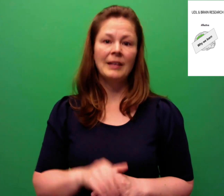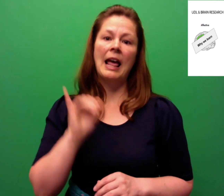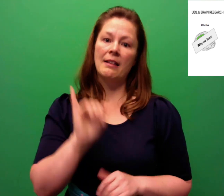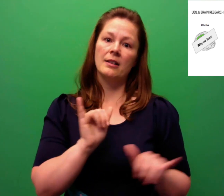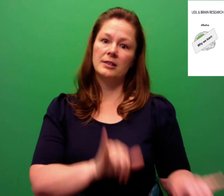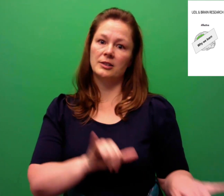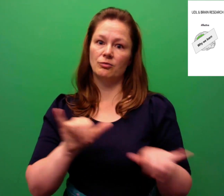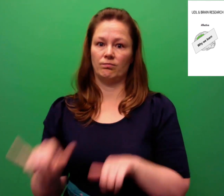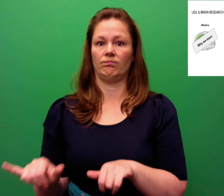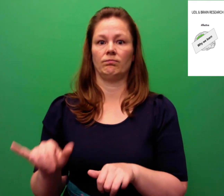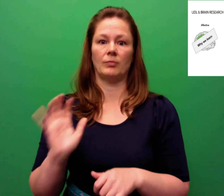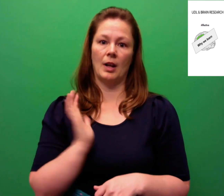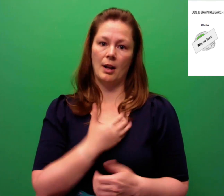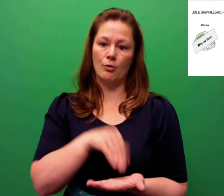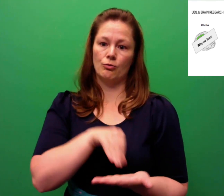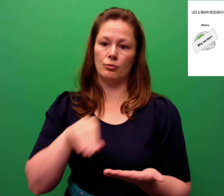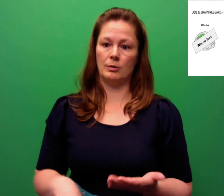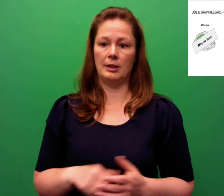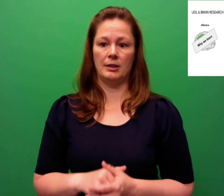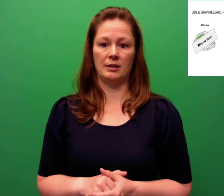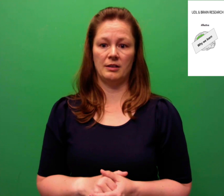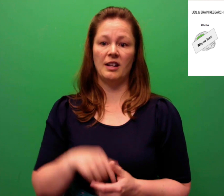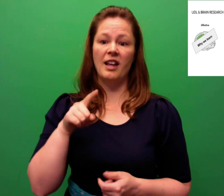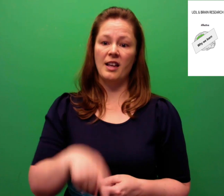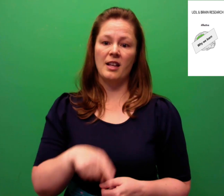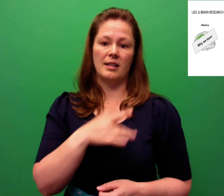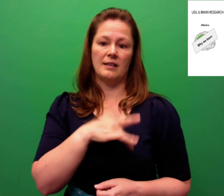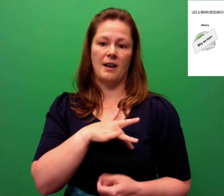The same is true for our students.